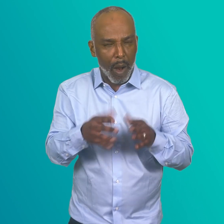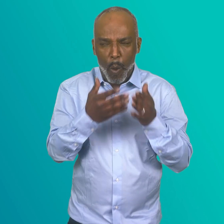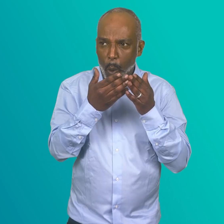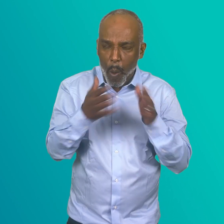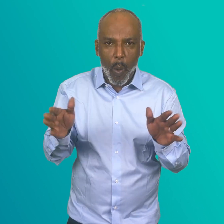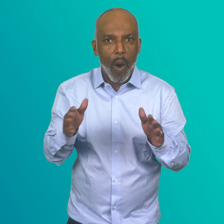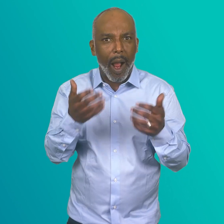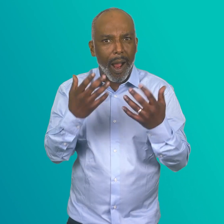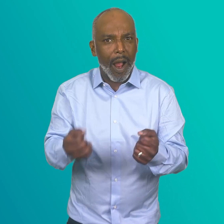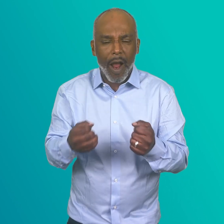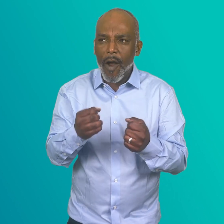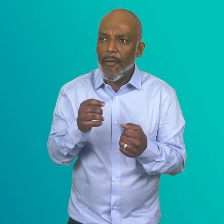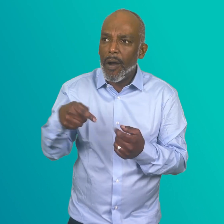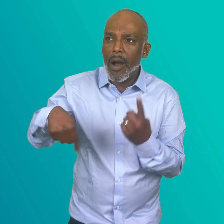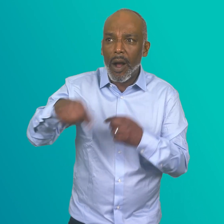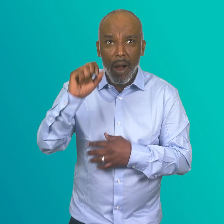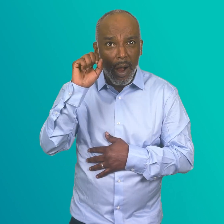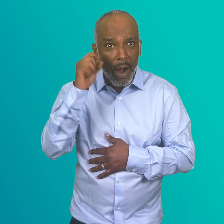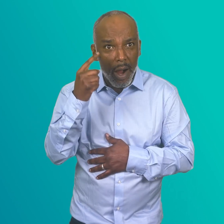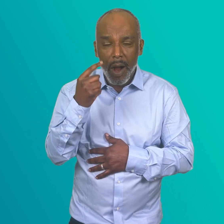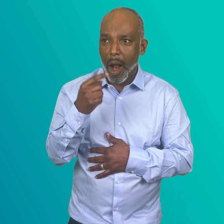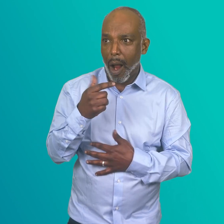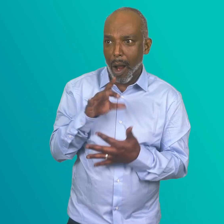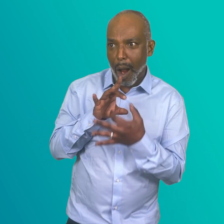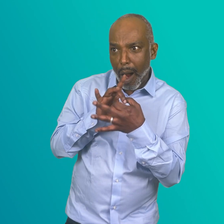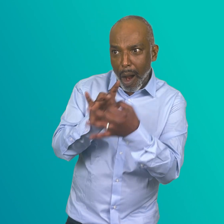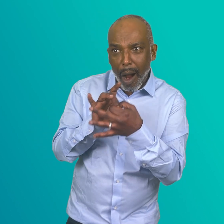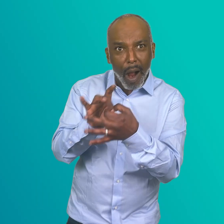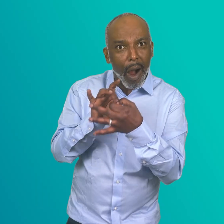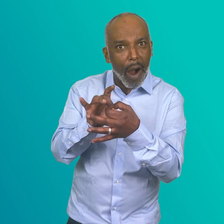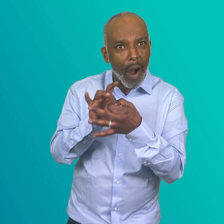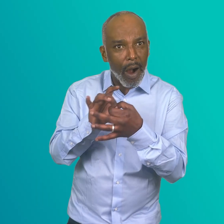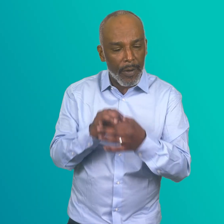in a wider, accessible programme of engagement.